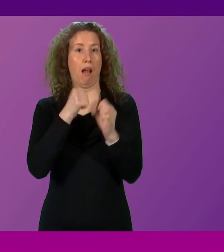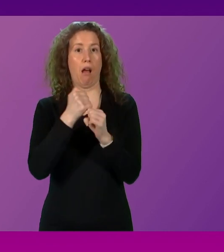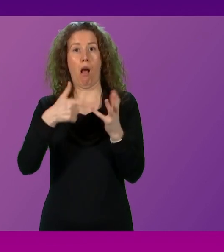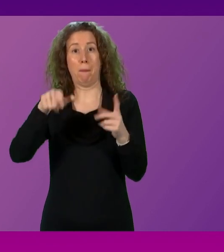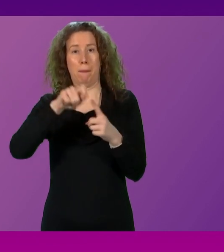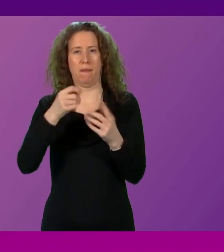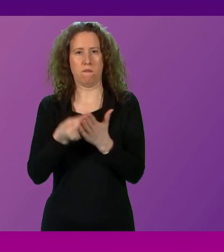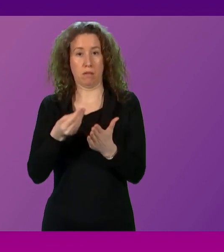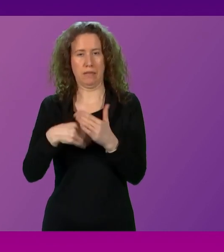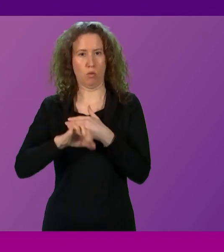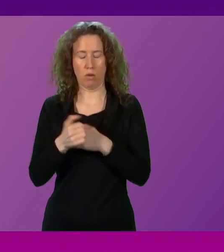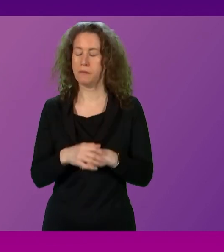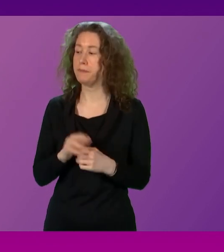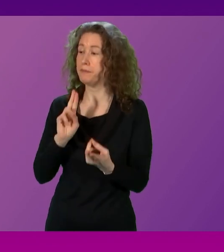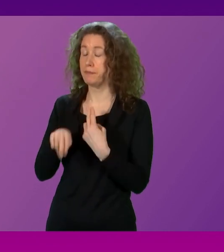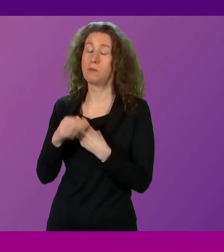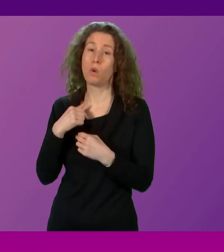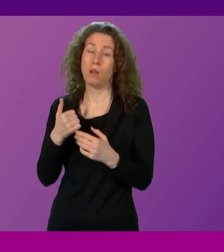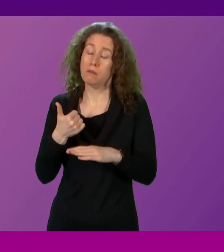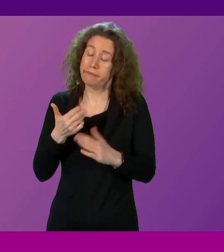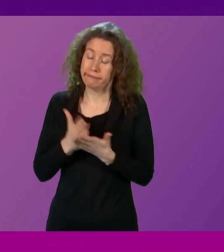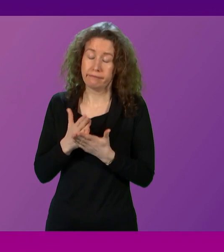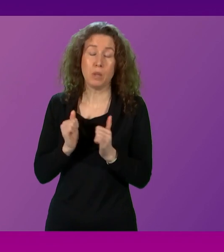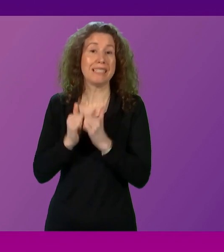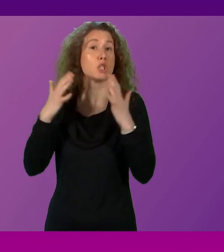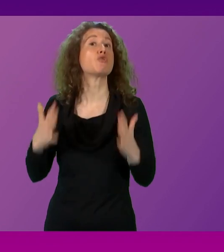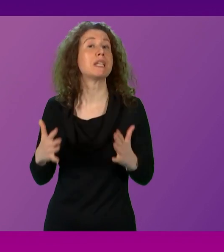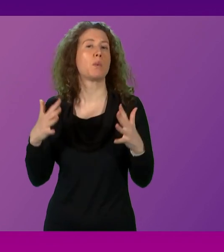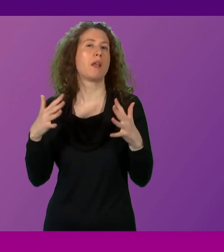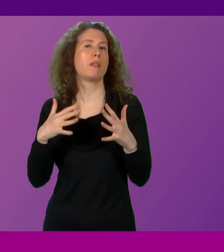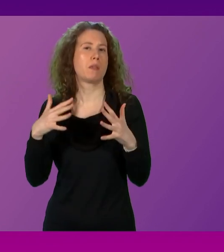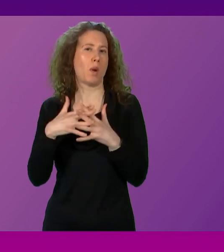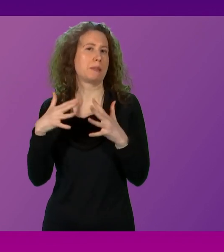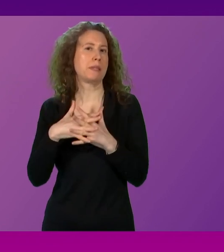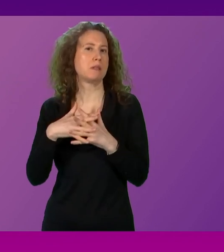We fundamentally disagree with the Westminster Government’s making decisions in devolved areas.